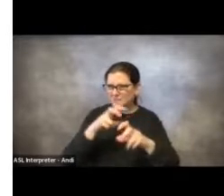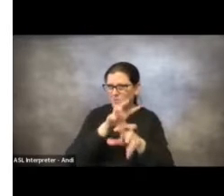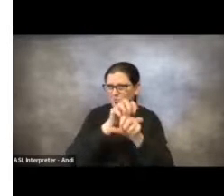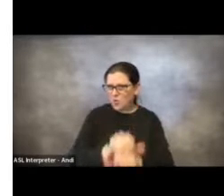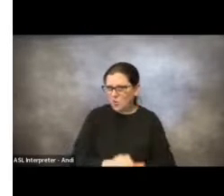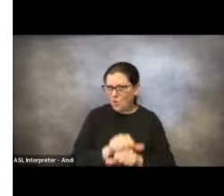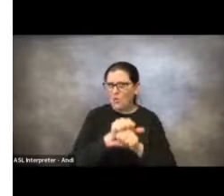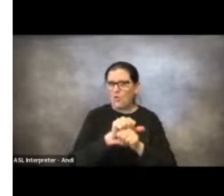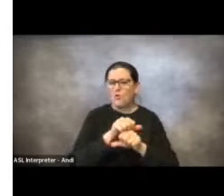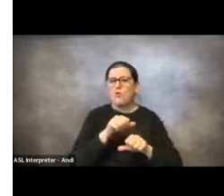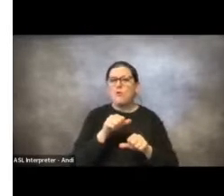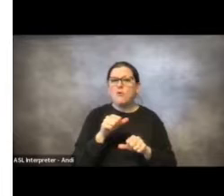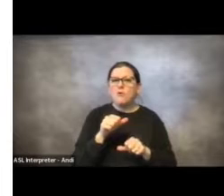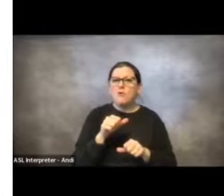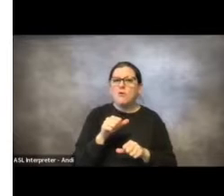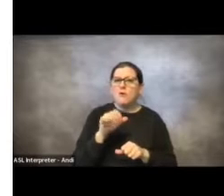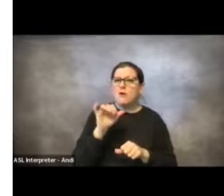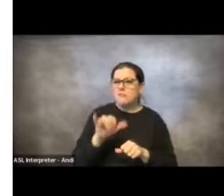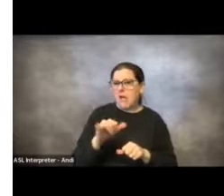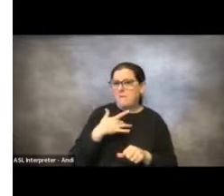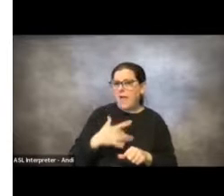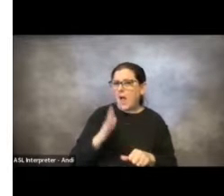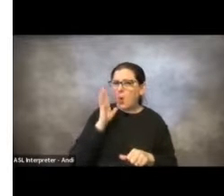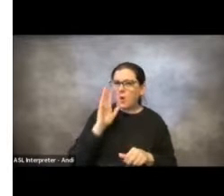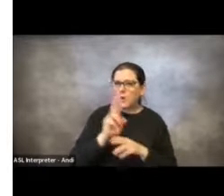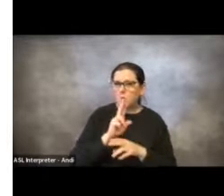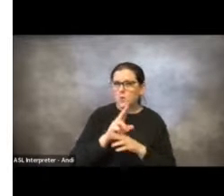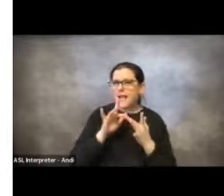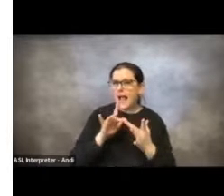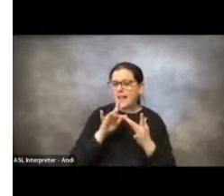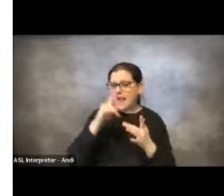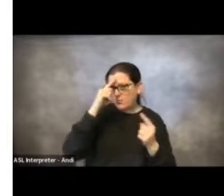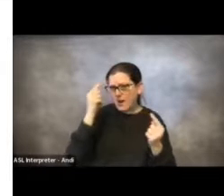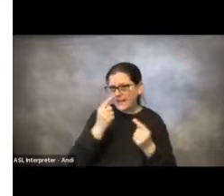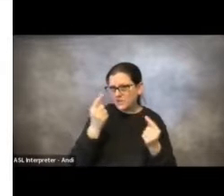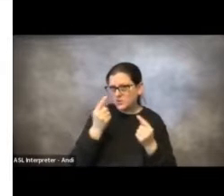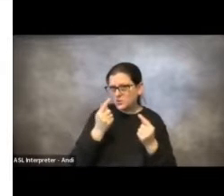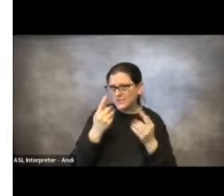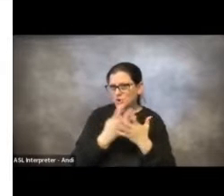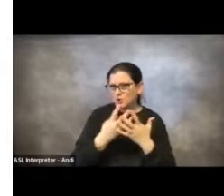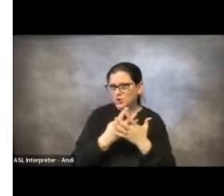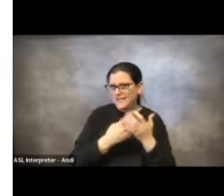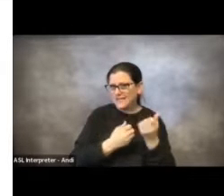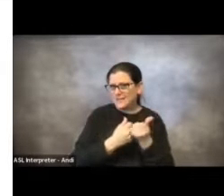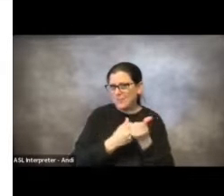which we are going to use the online brain injury screening and support system OBISSS from